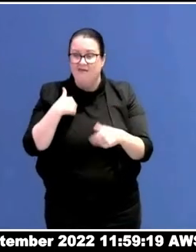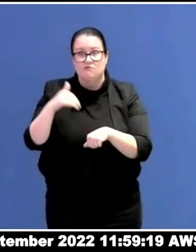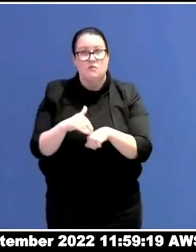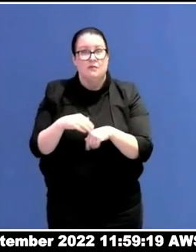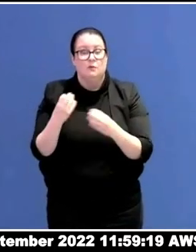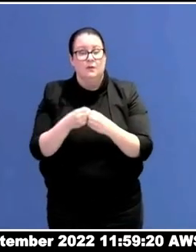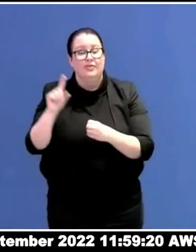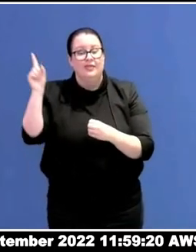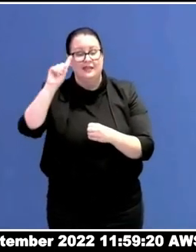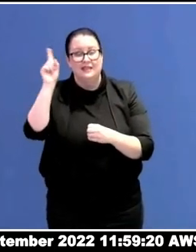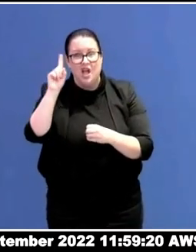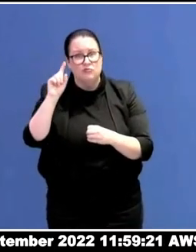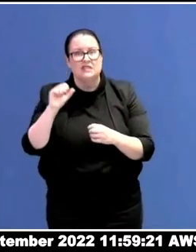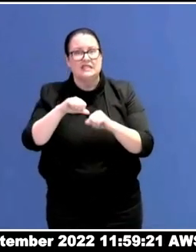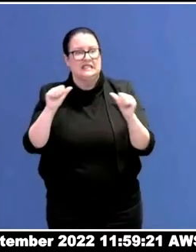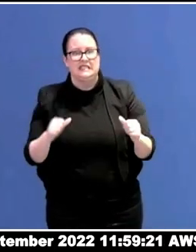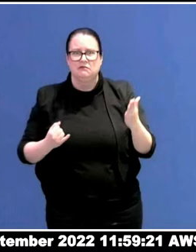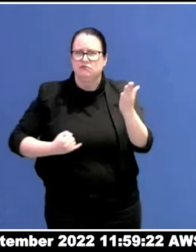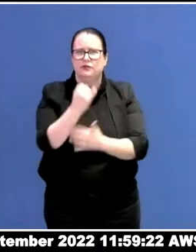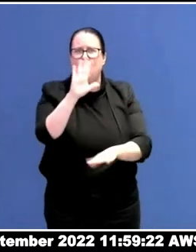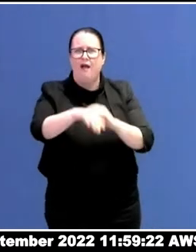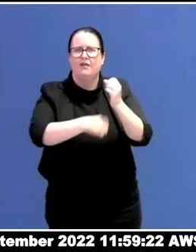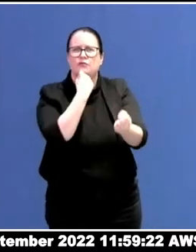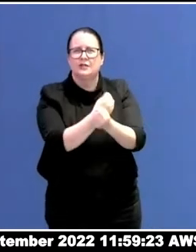system and these systems, and these problems have been known for years.